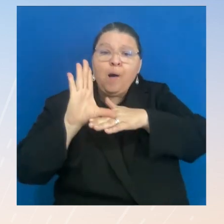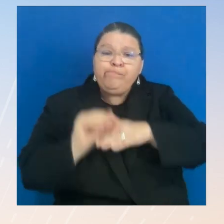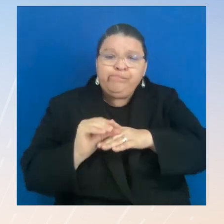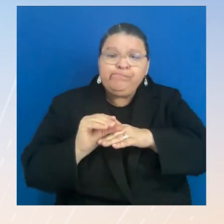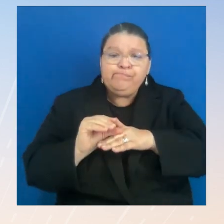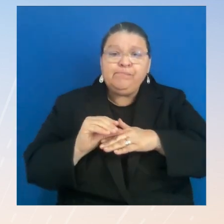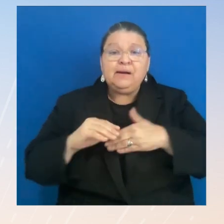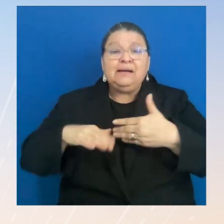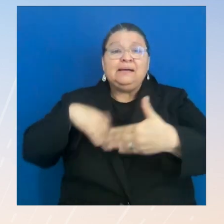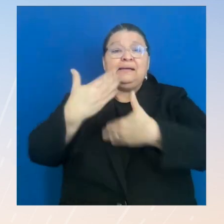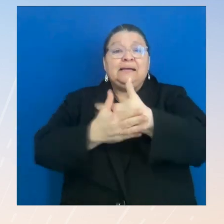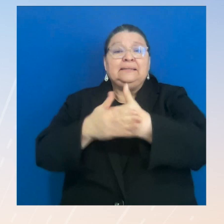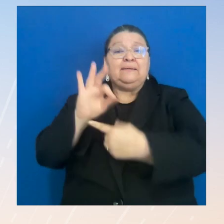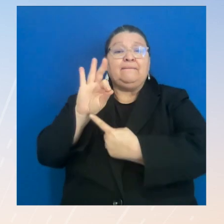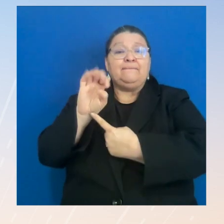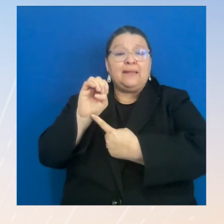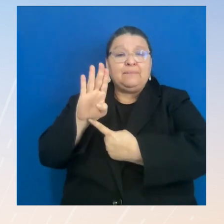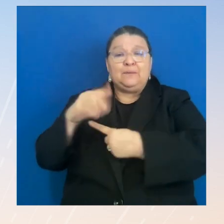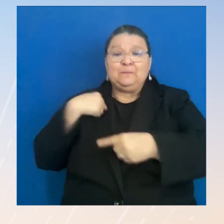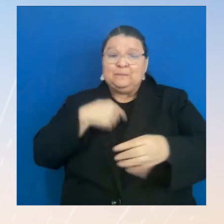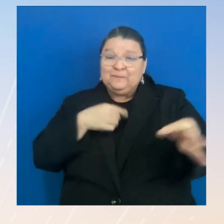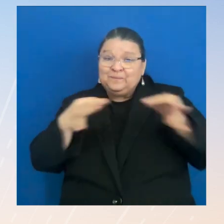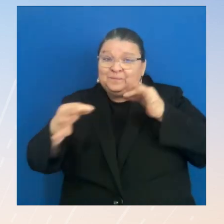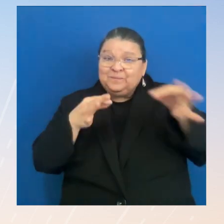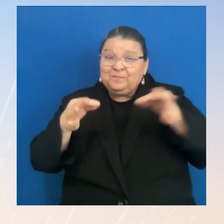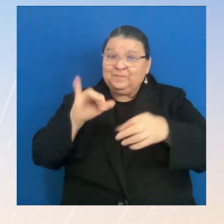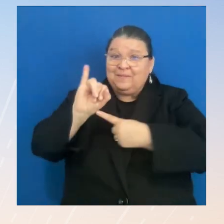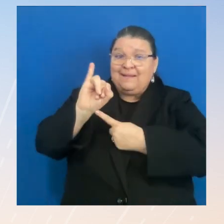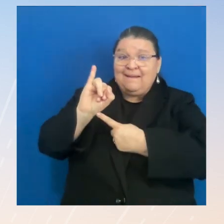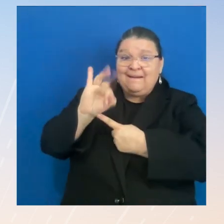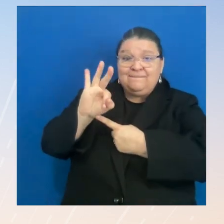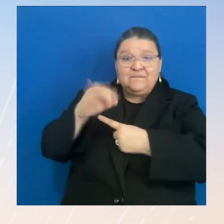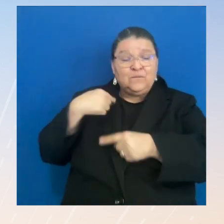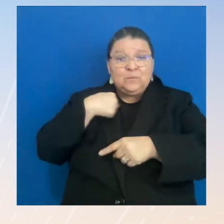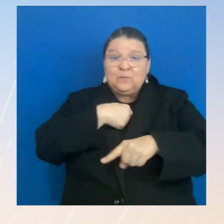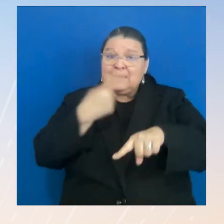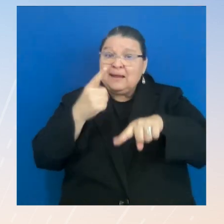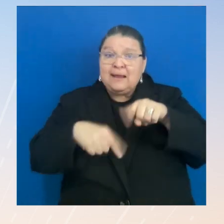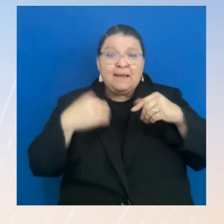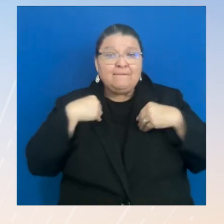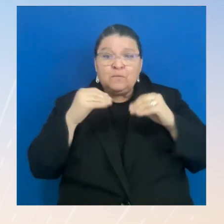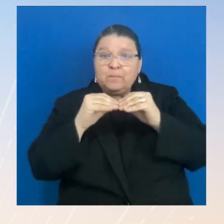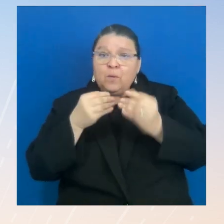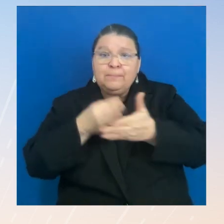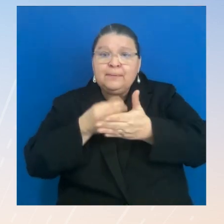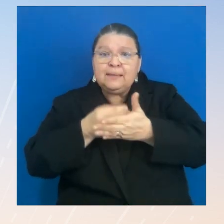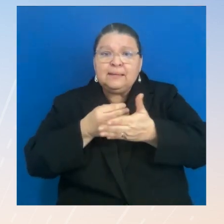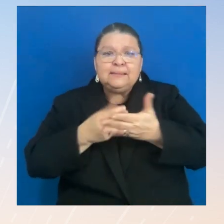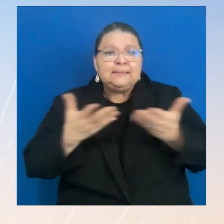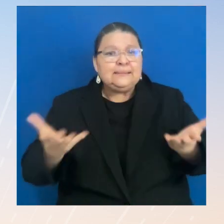if we didn't get additional funds. In the President's State of the Union Address, the President called for additional COVID funding.